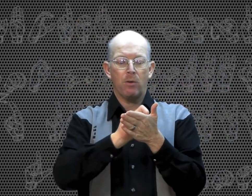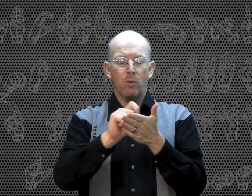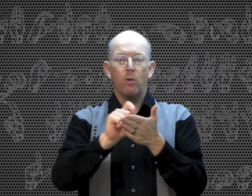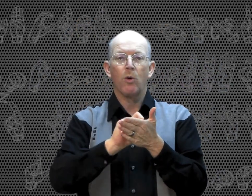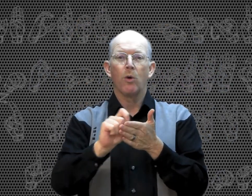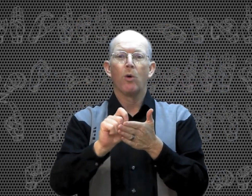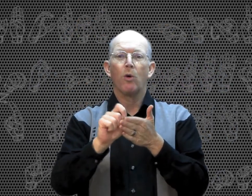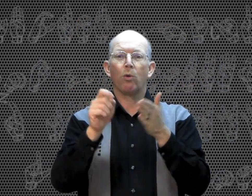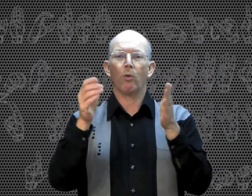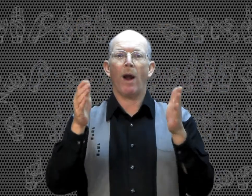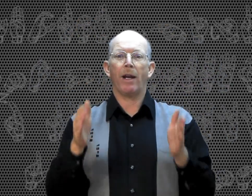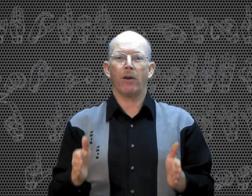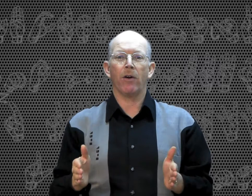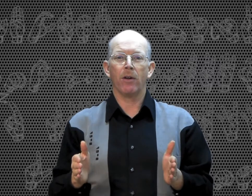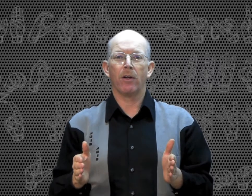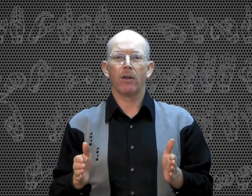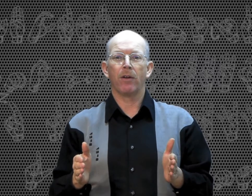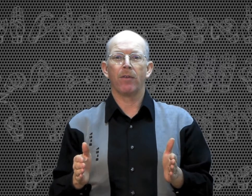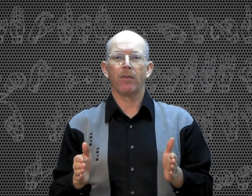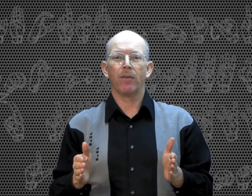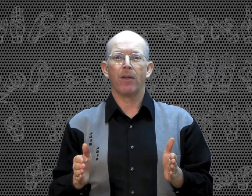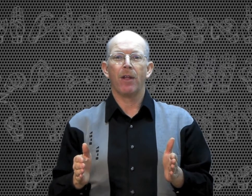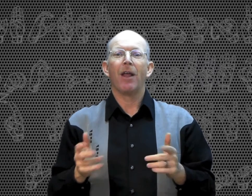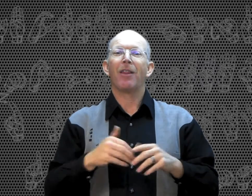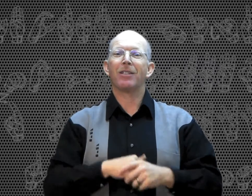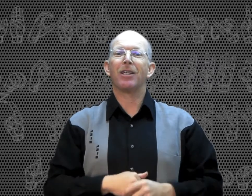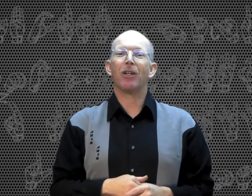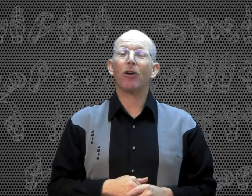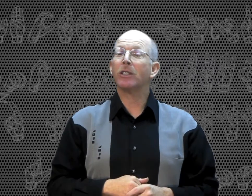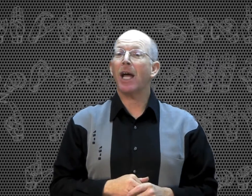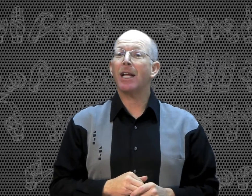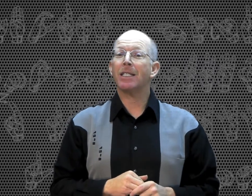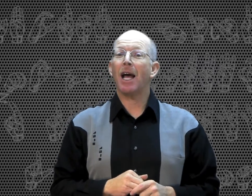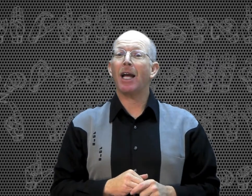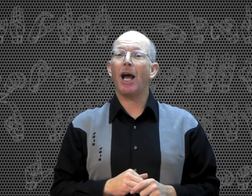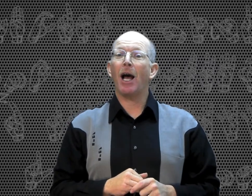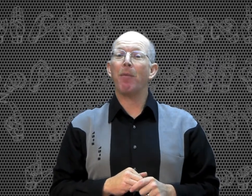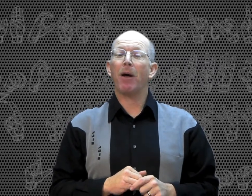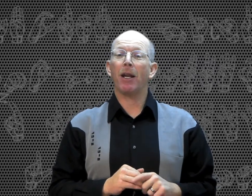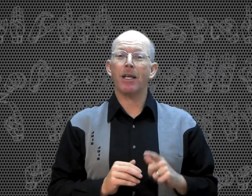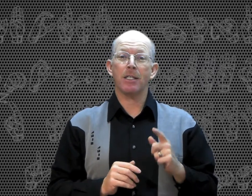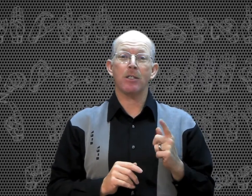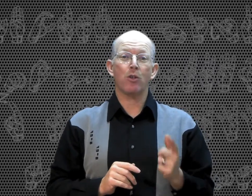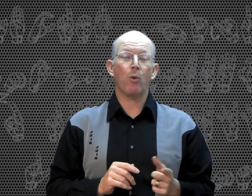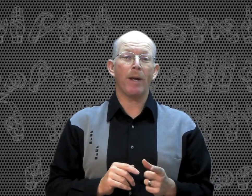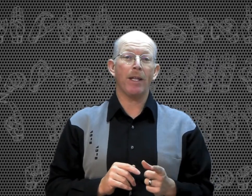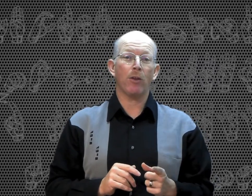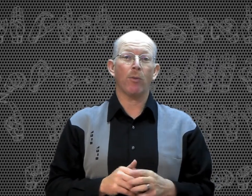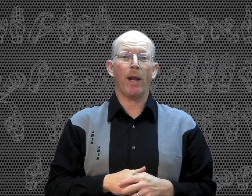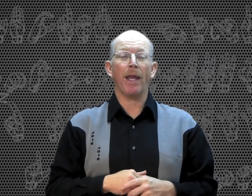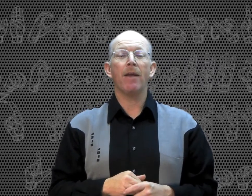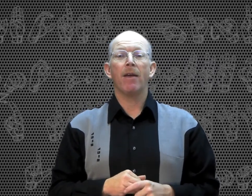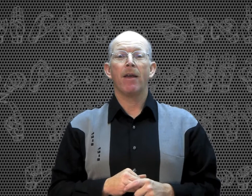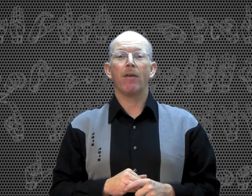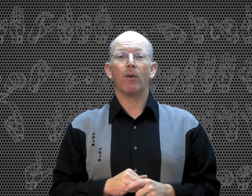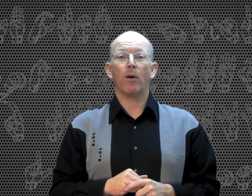And then, WRITER. This is LearnSigns.com lesson 23.